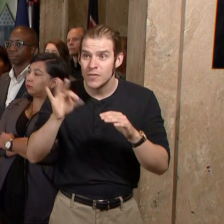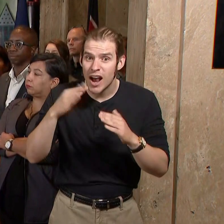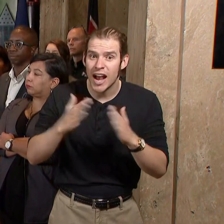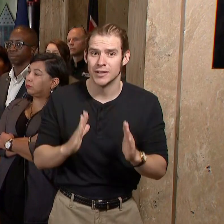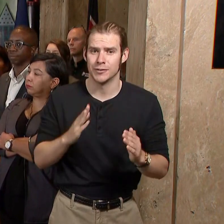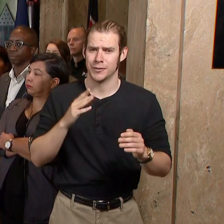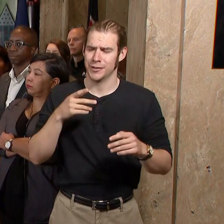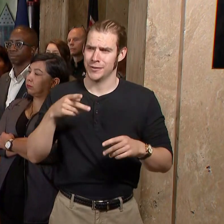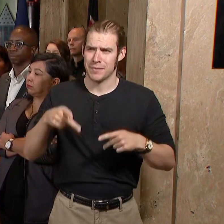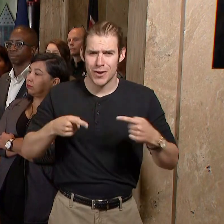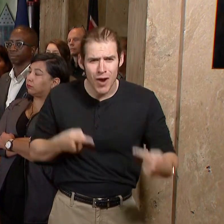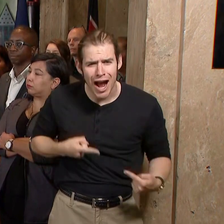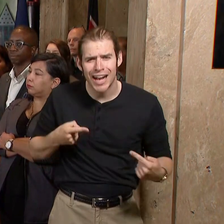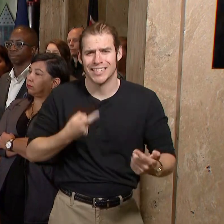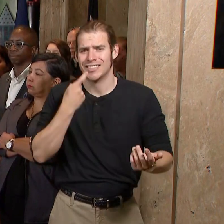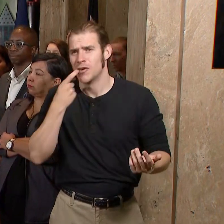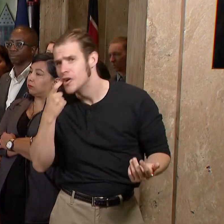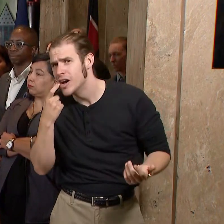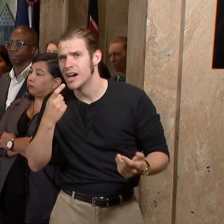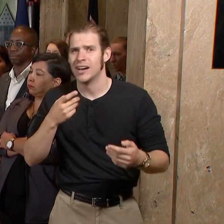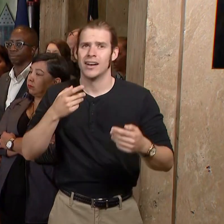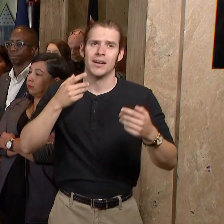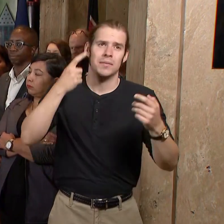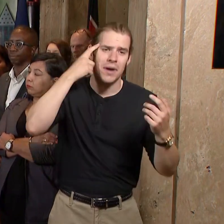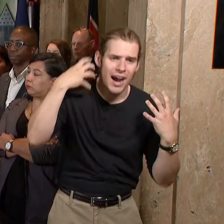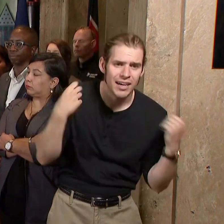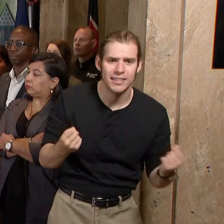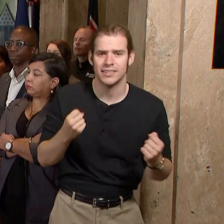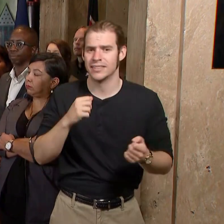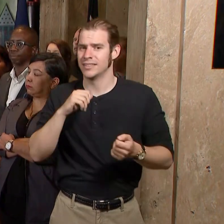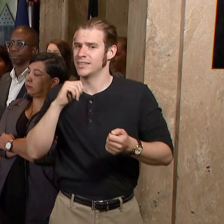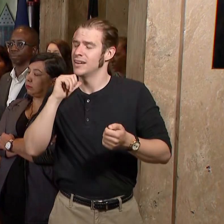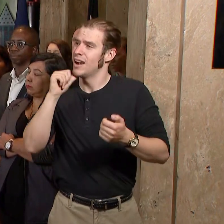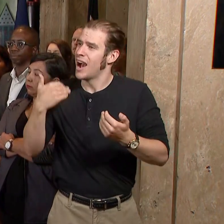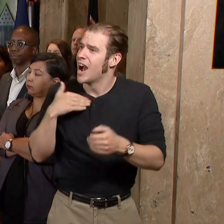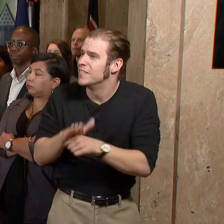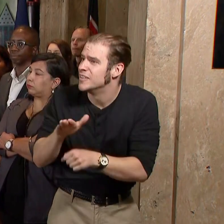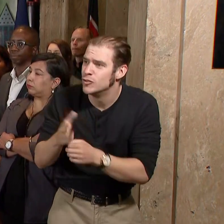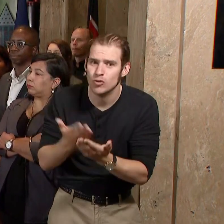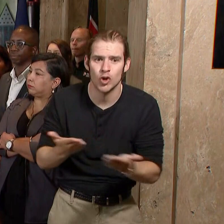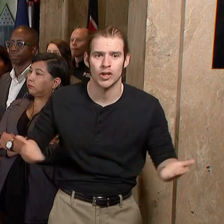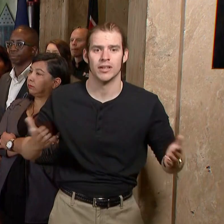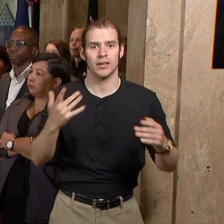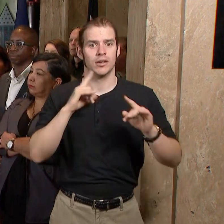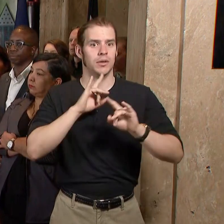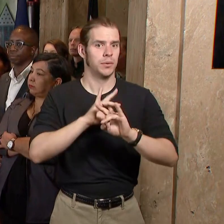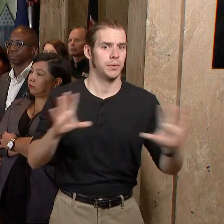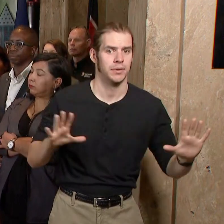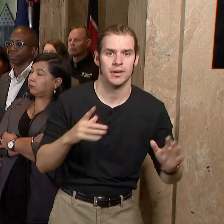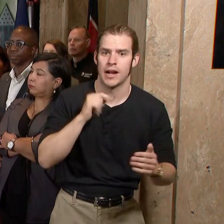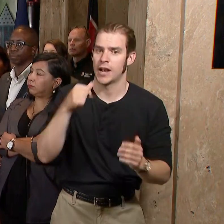we need to support those people, you have the perfect storm of both unaffordable housing, lack of sports around mental health, lack of sports around addiction.